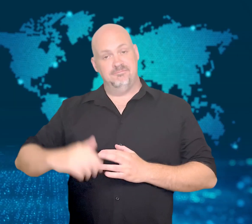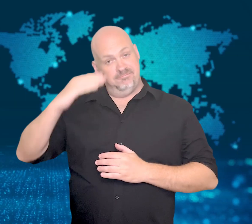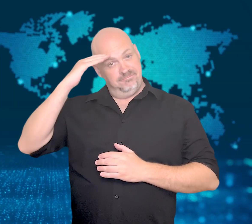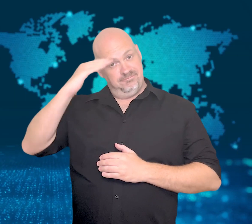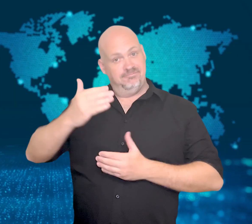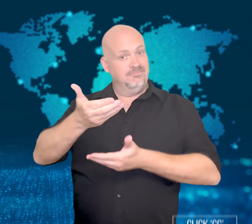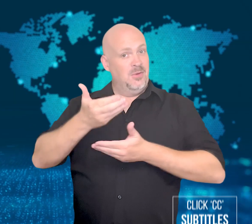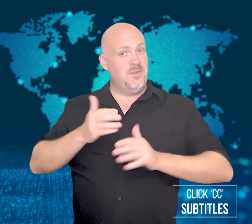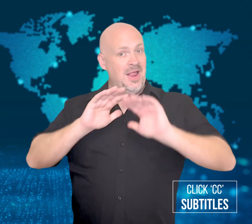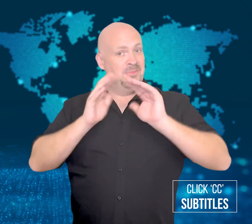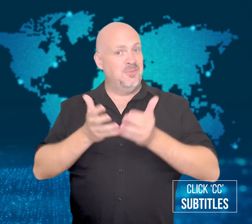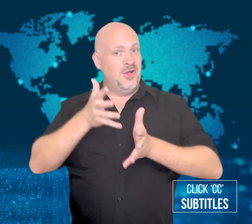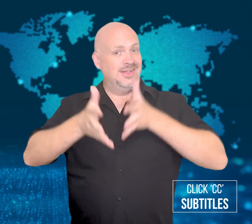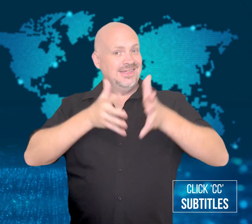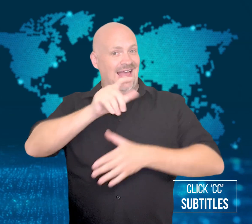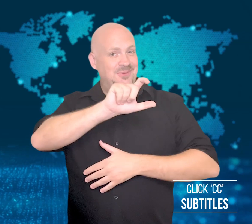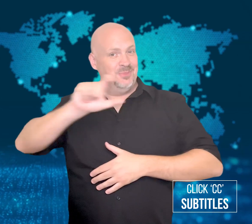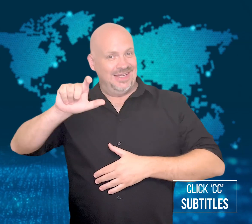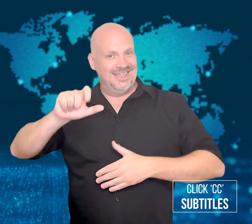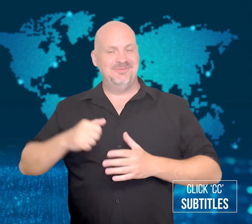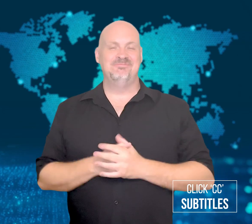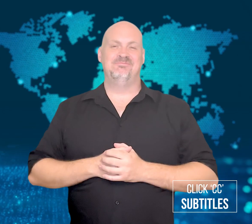Welcome to WorldSign Week!